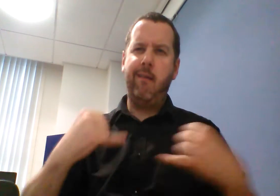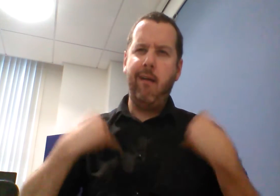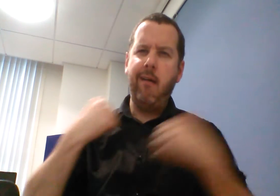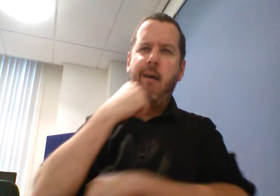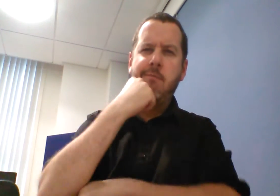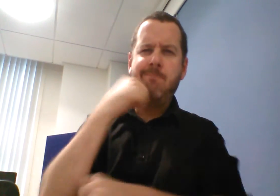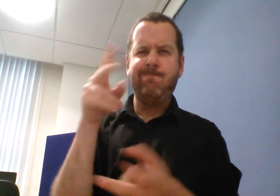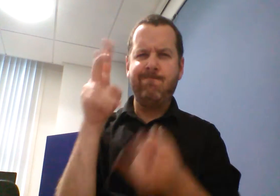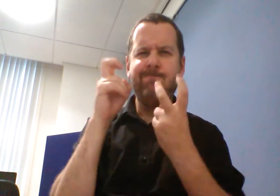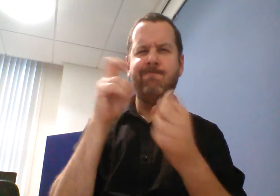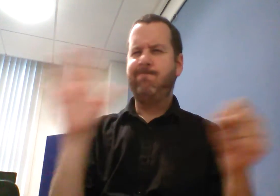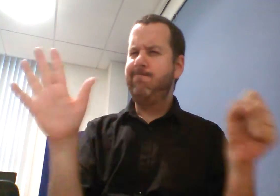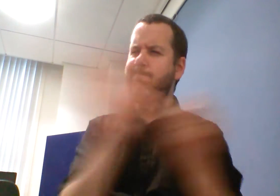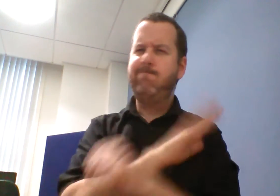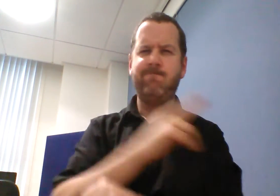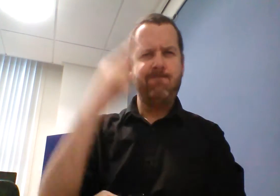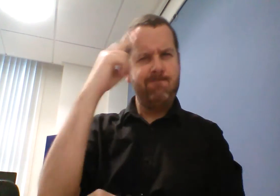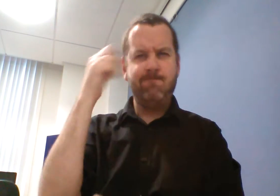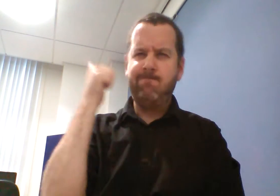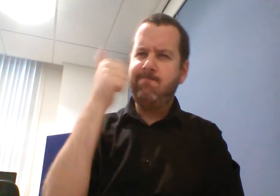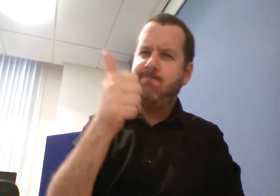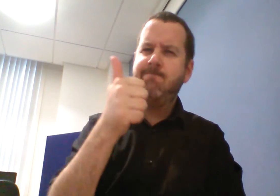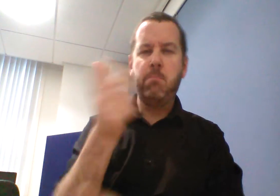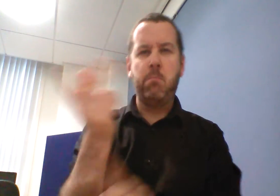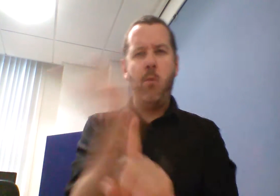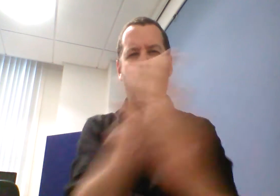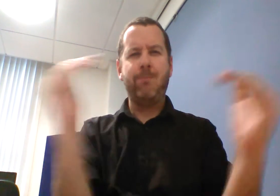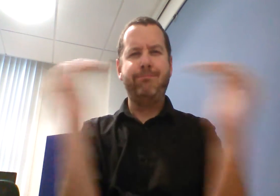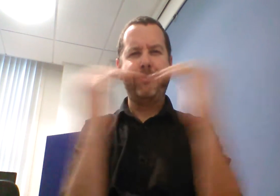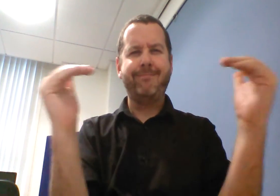and I wanted both to understand completely what I wanted to say.